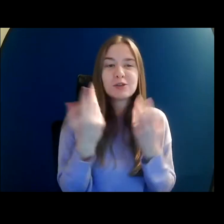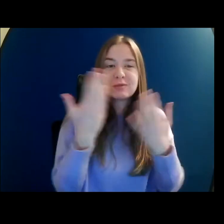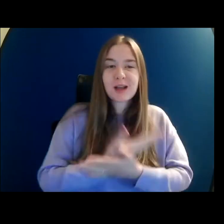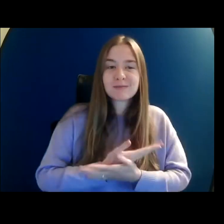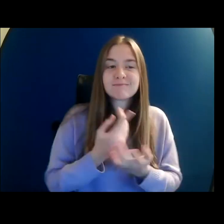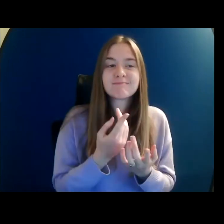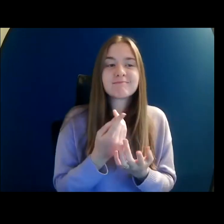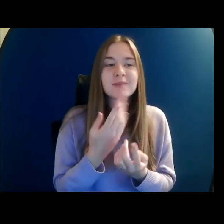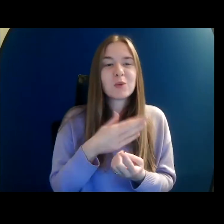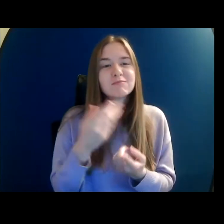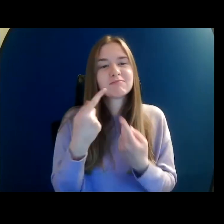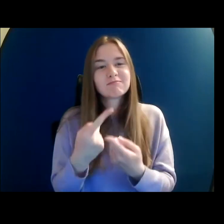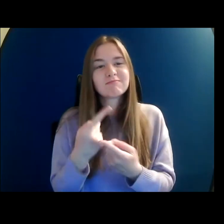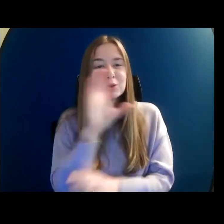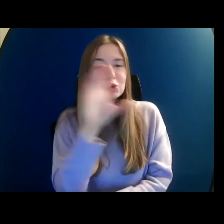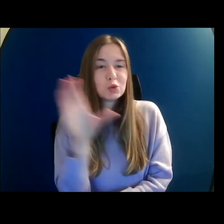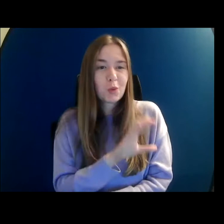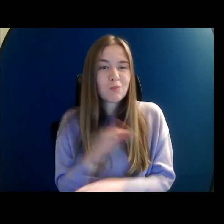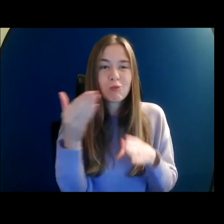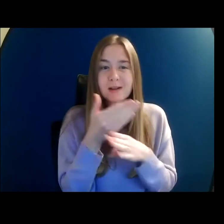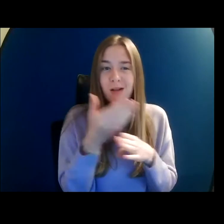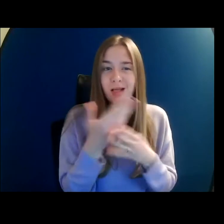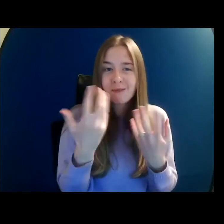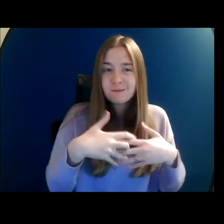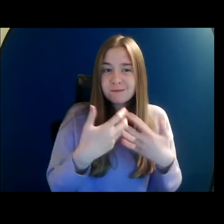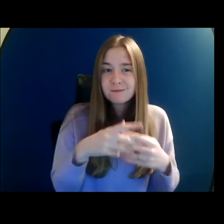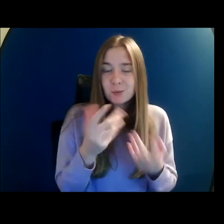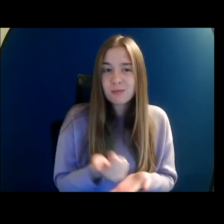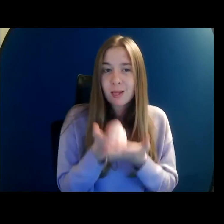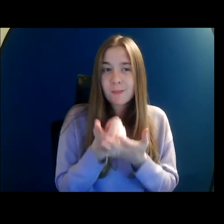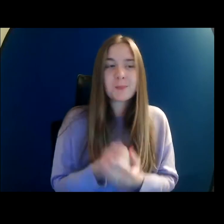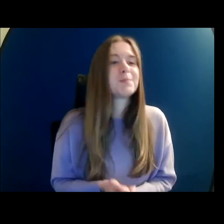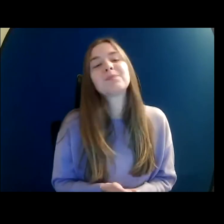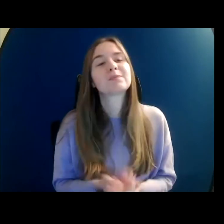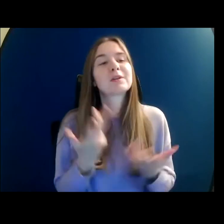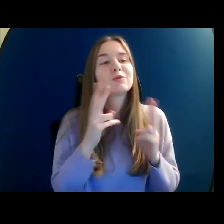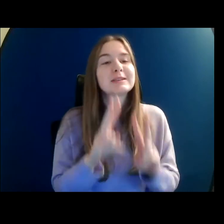to a couple of the Zoom practical functions we're gonna use tonight. As you can see, tonight's event is being